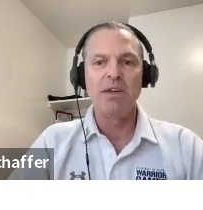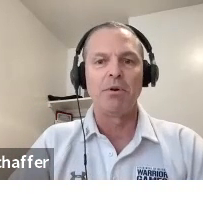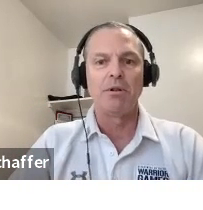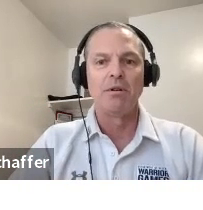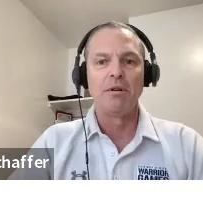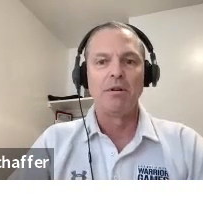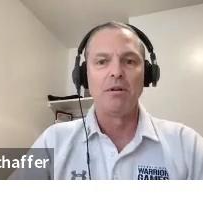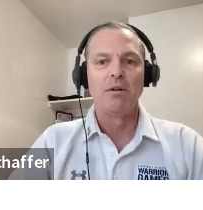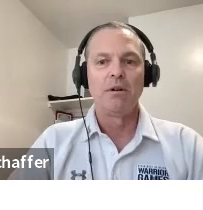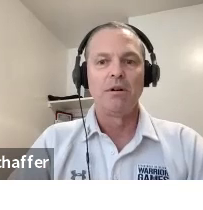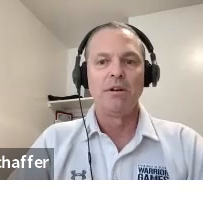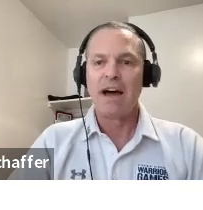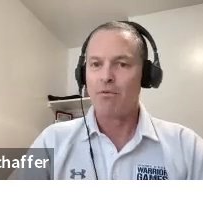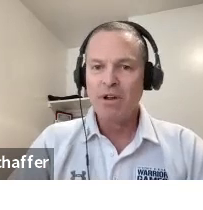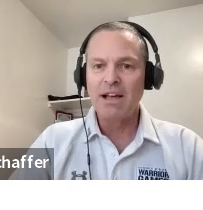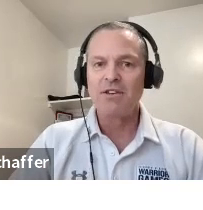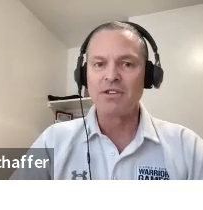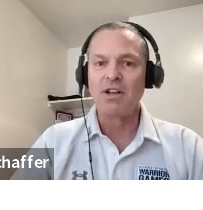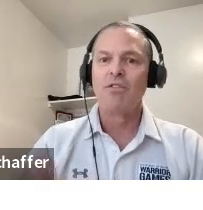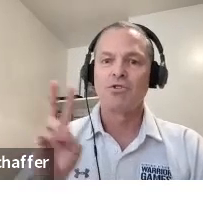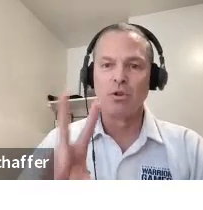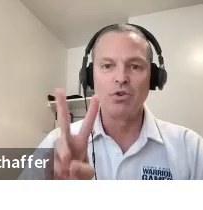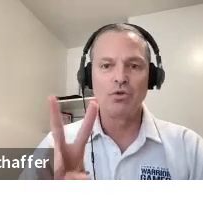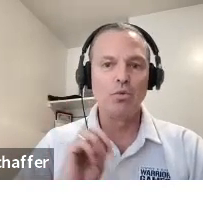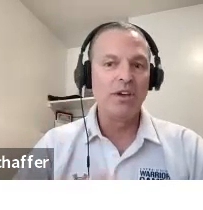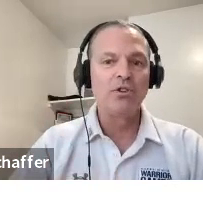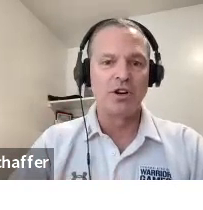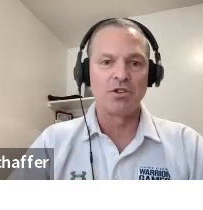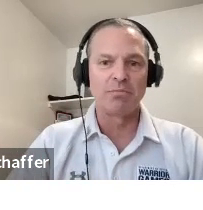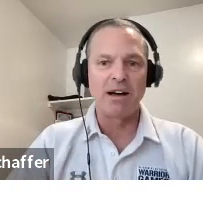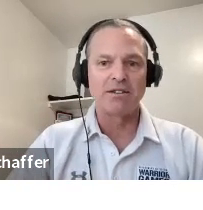especially if you have a location that has a lot of people in wheelchairs and